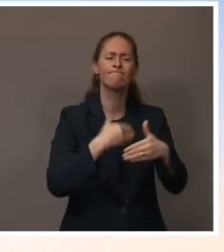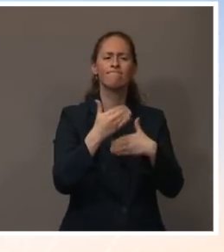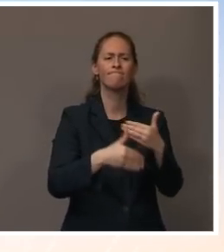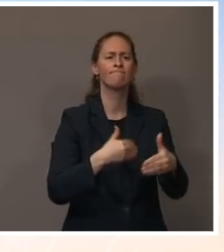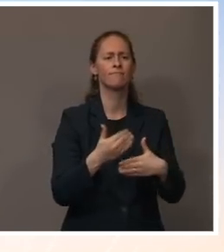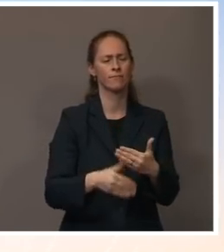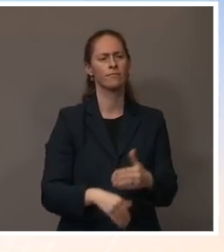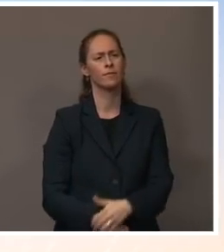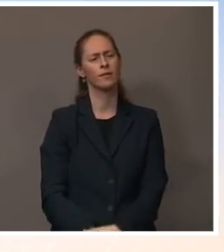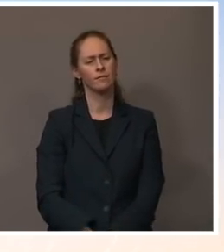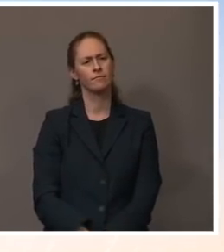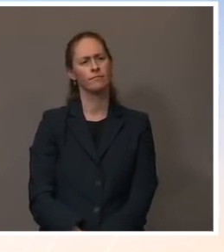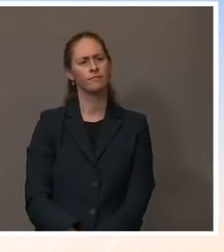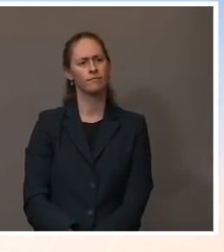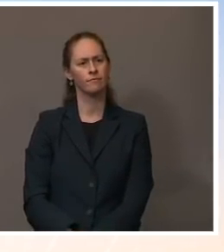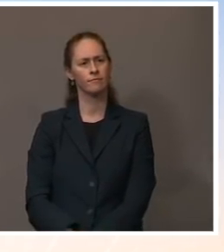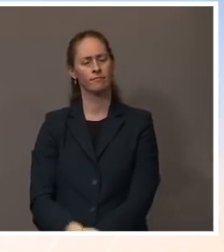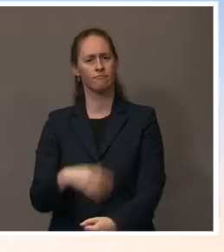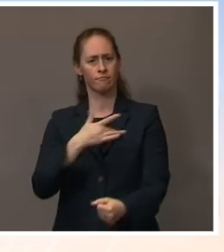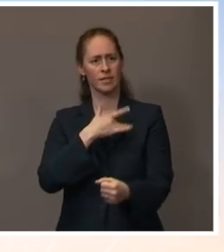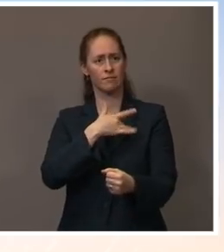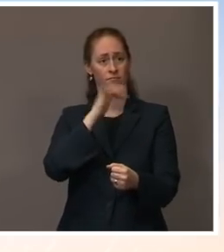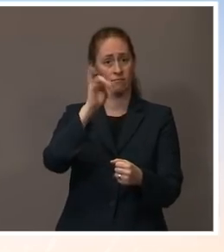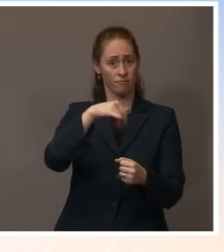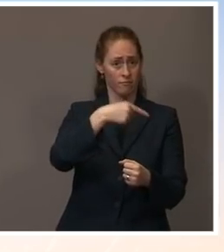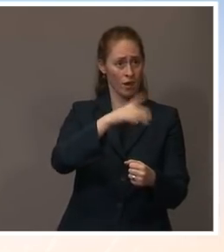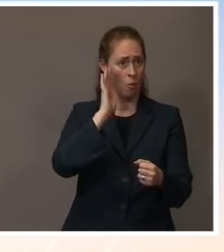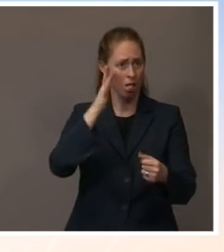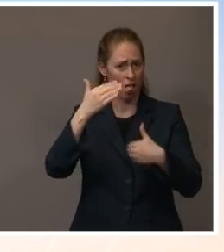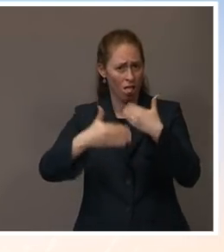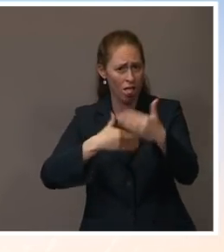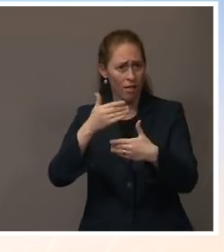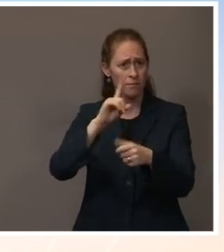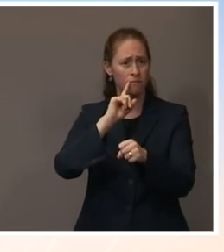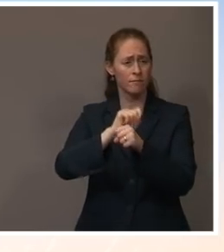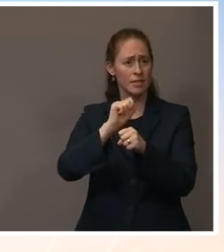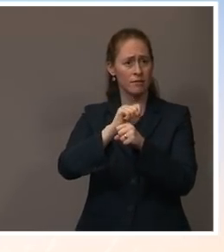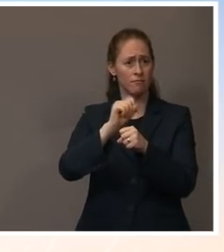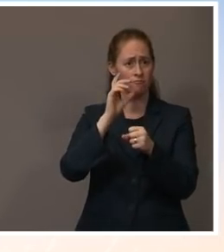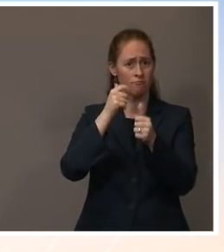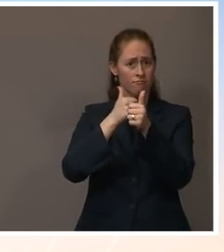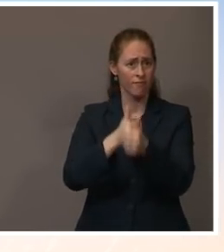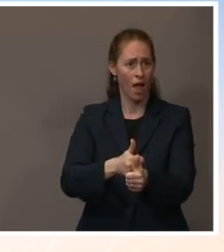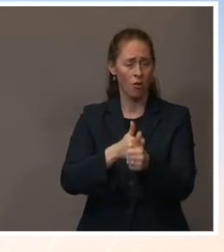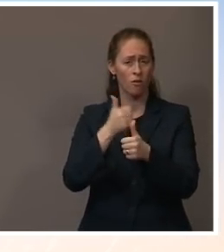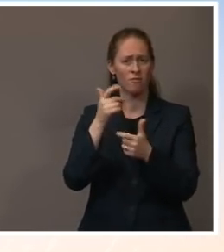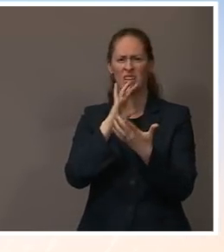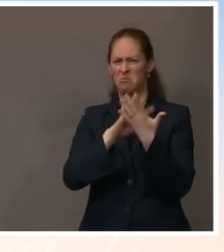so that you can't do the second half of your plan? Ms. Psaki: I don't think that's how the process works, fundamentally.